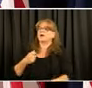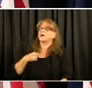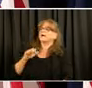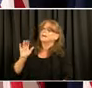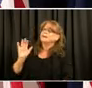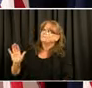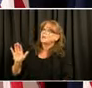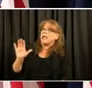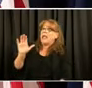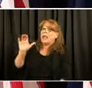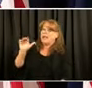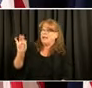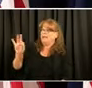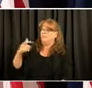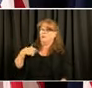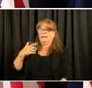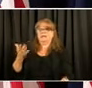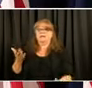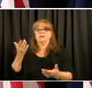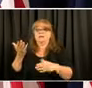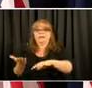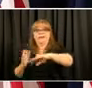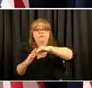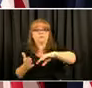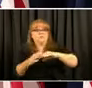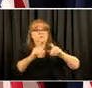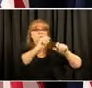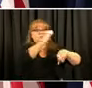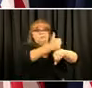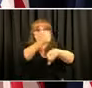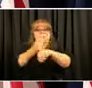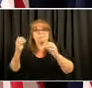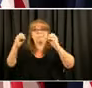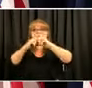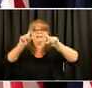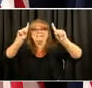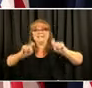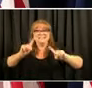the more visibility we have the safer it is the more percentage of cases have the contact